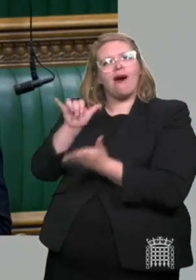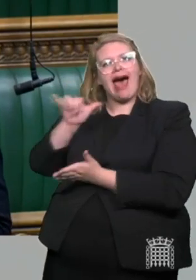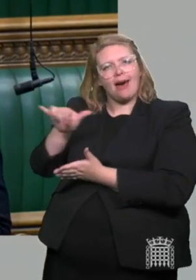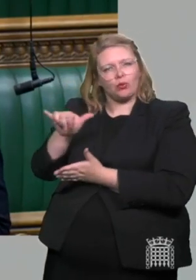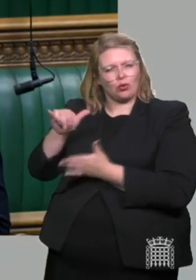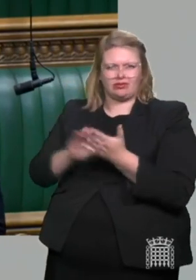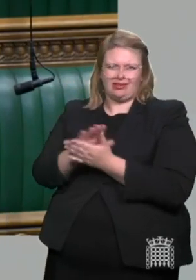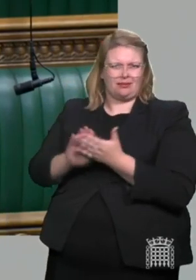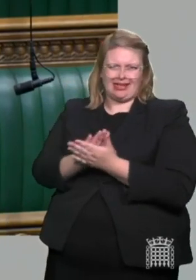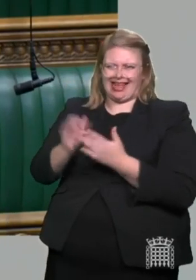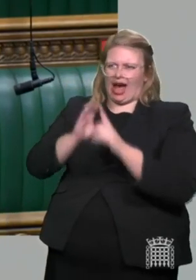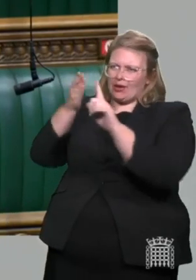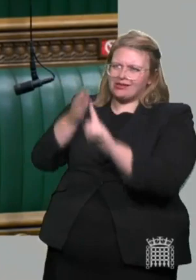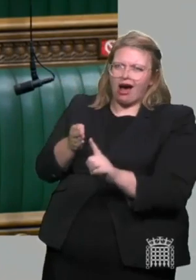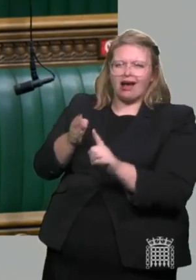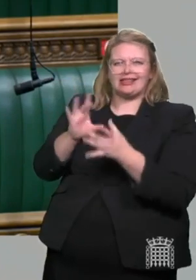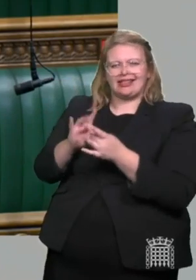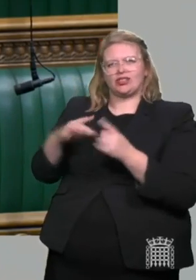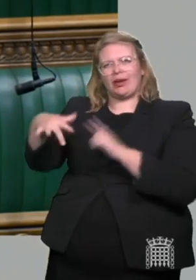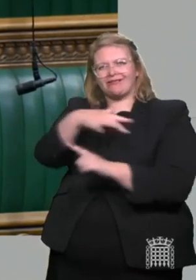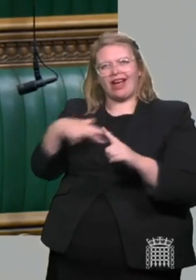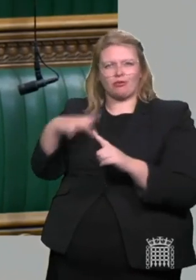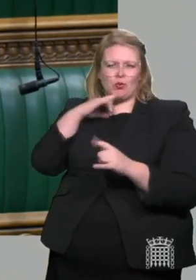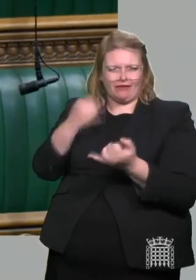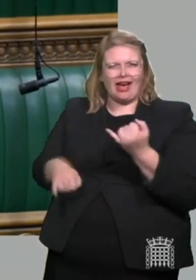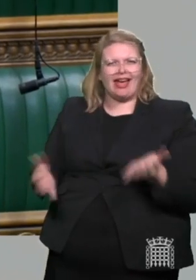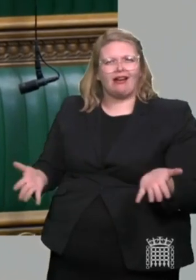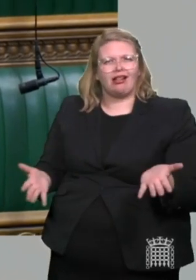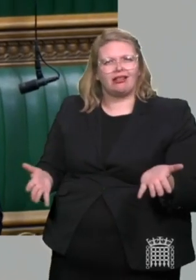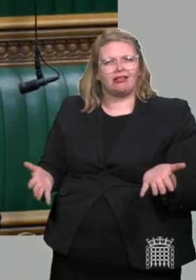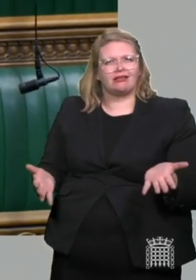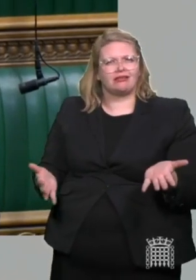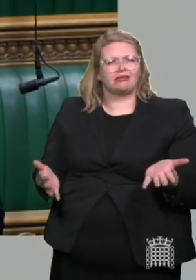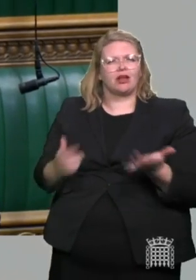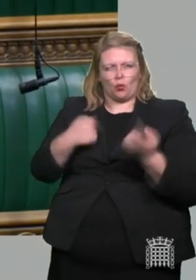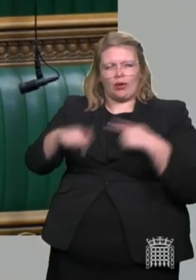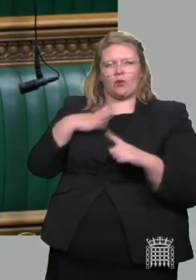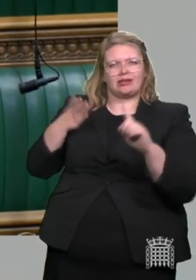to make towards net zero. Will he therefore take this opportunity to commit to amending